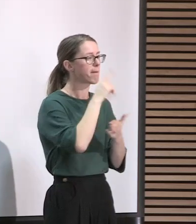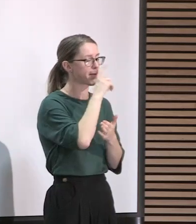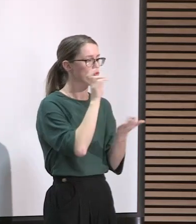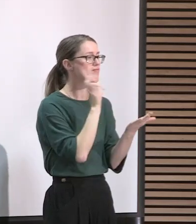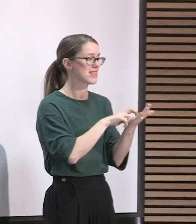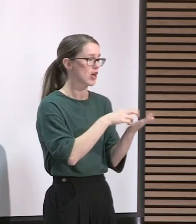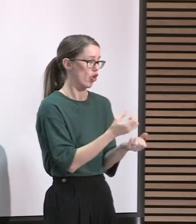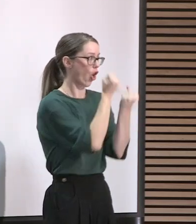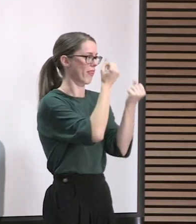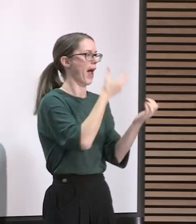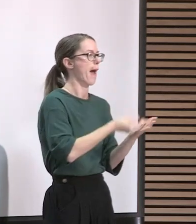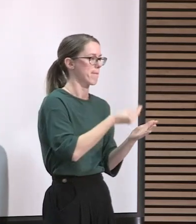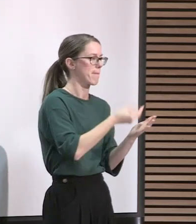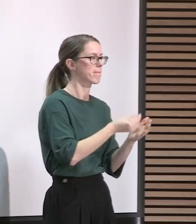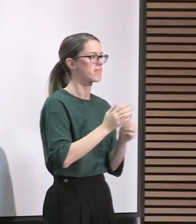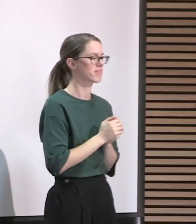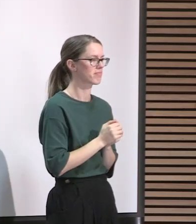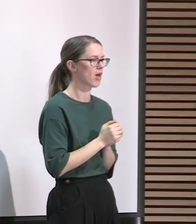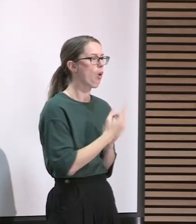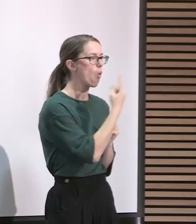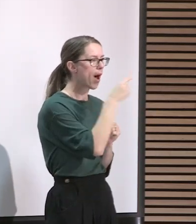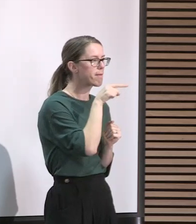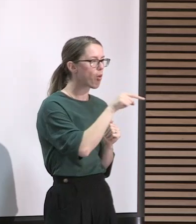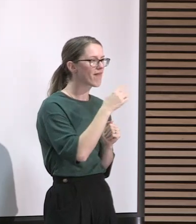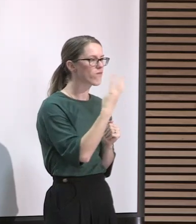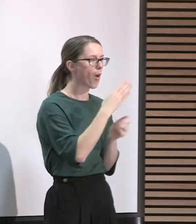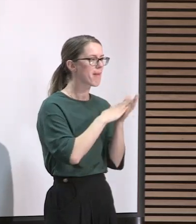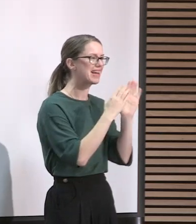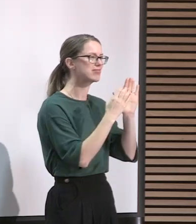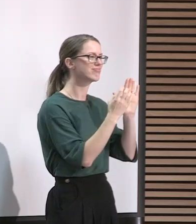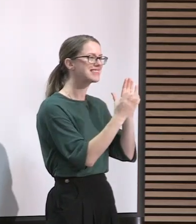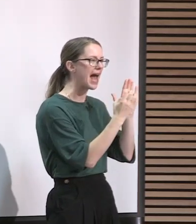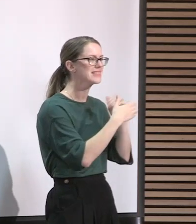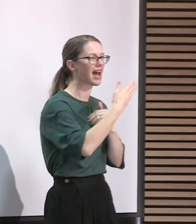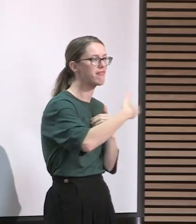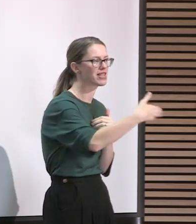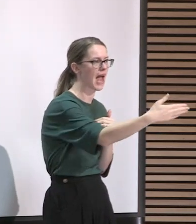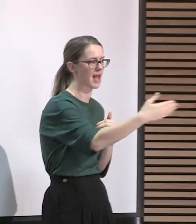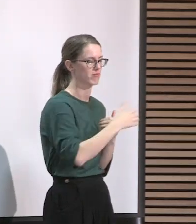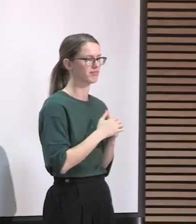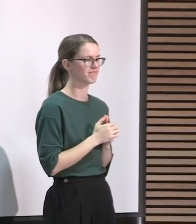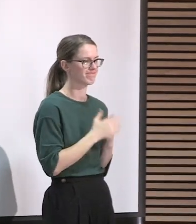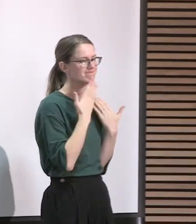Tracer app, there are now 1,834,000 people registered on